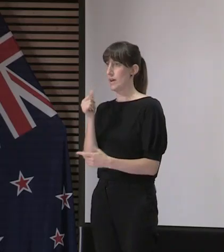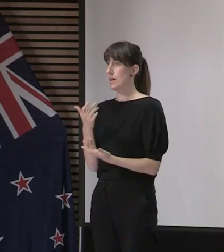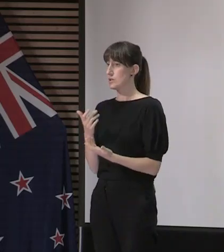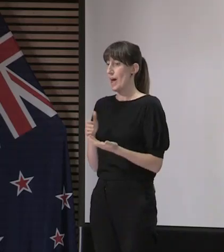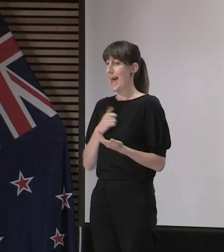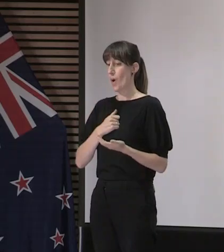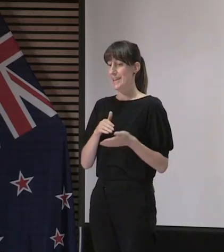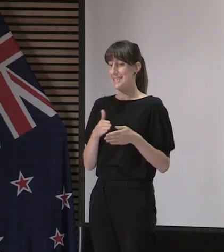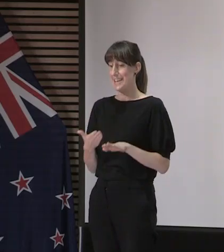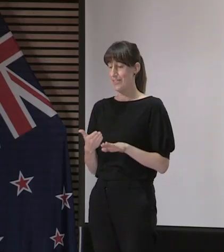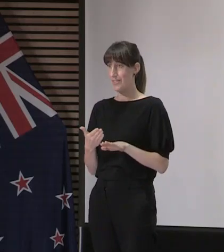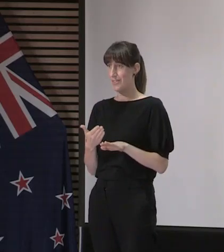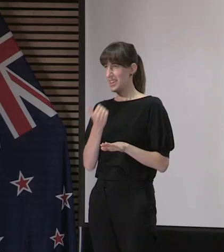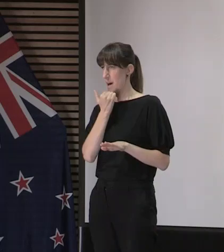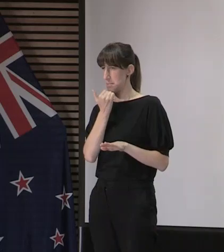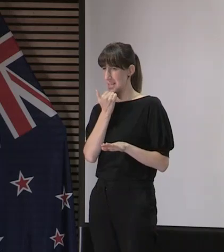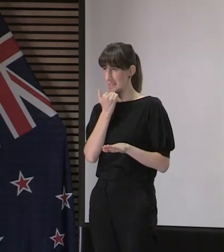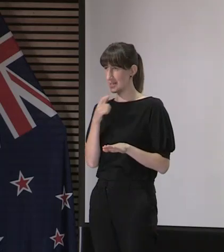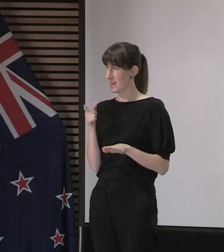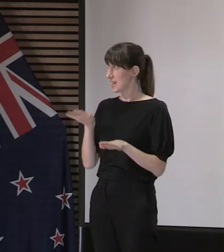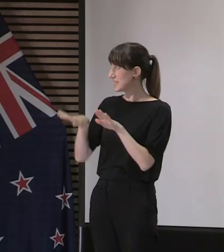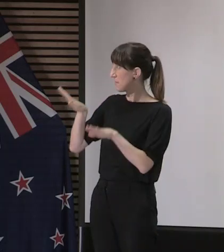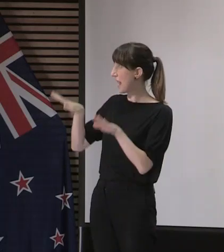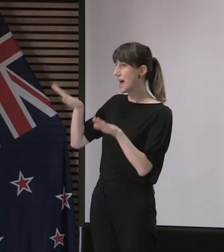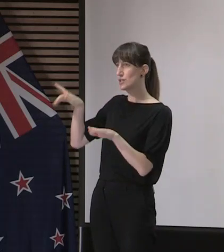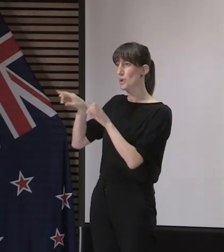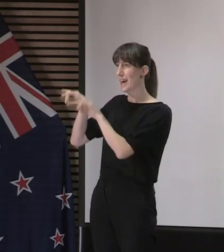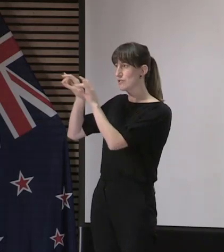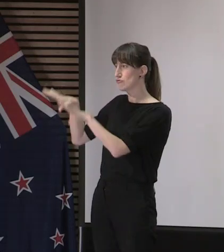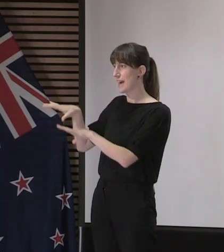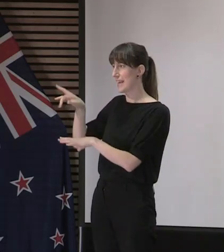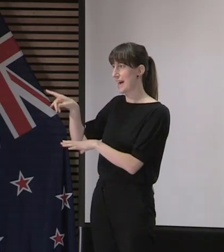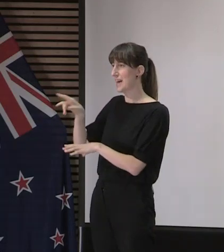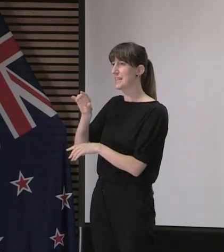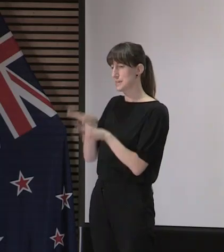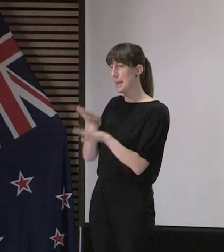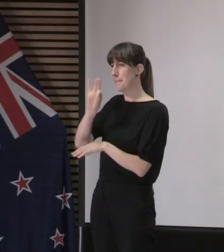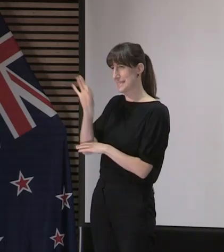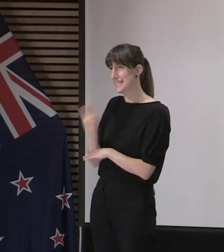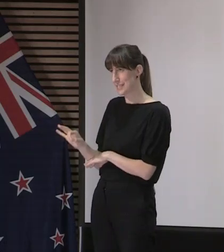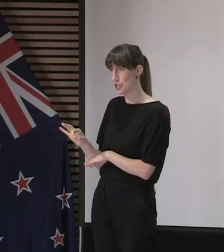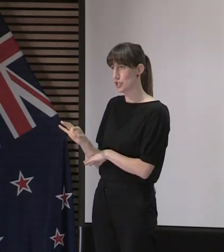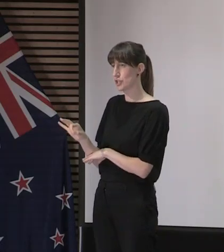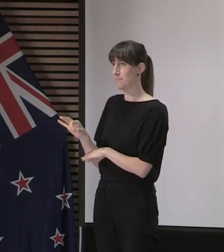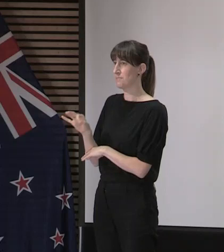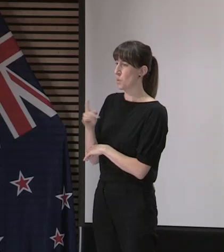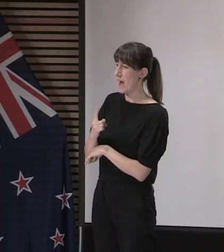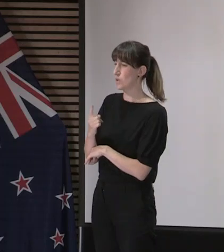know... The vast majority of our cases and so our death rate is on a par with countries like Australia and